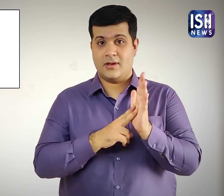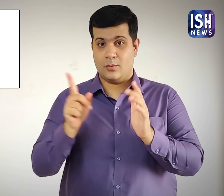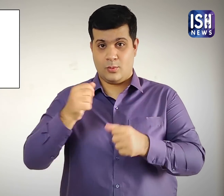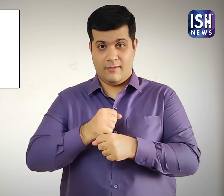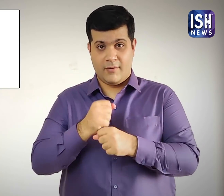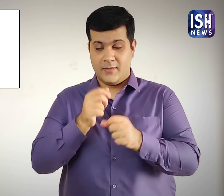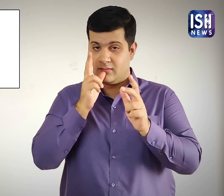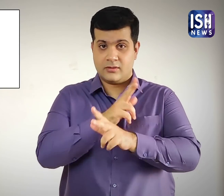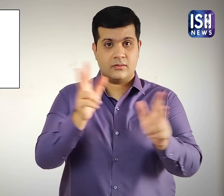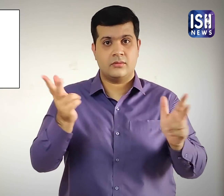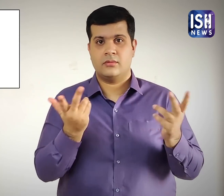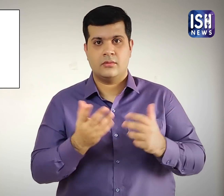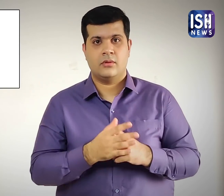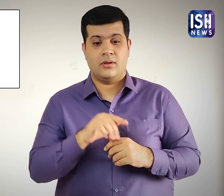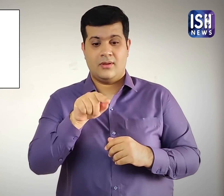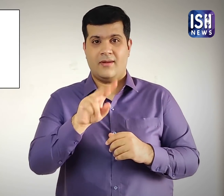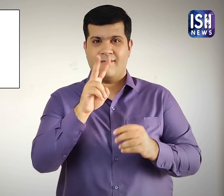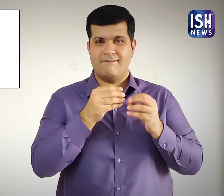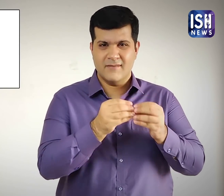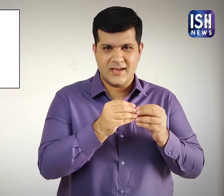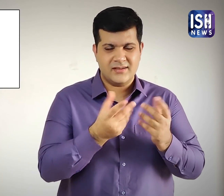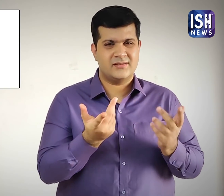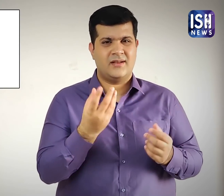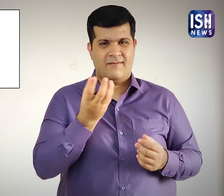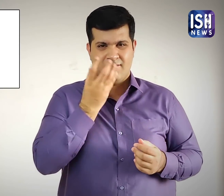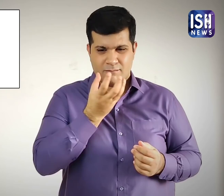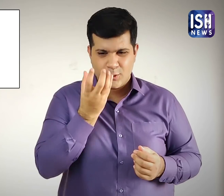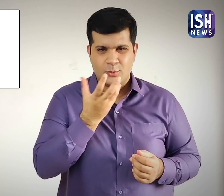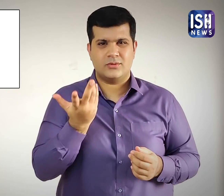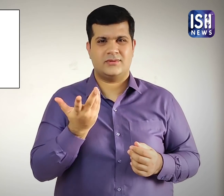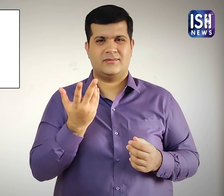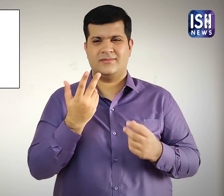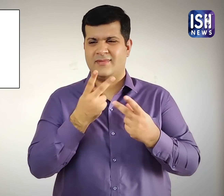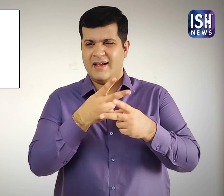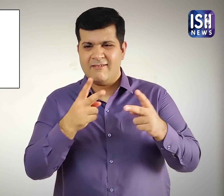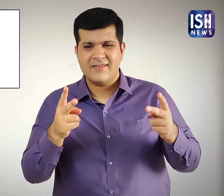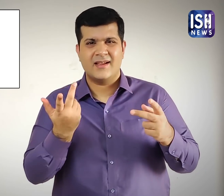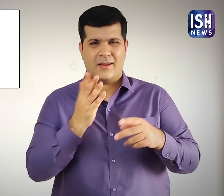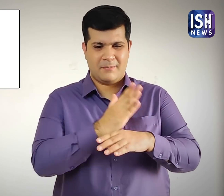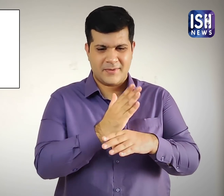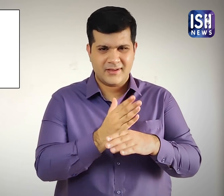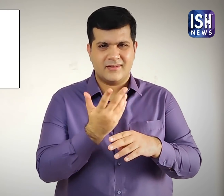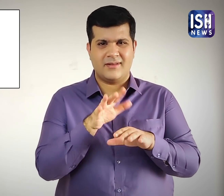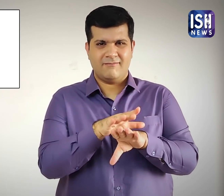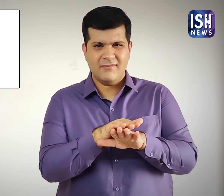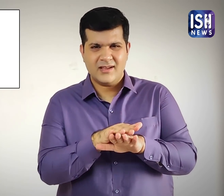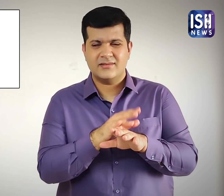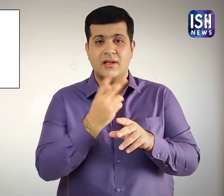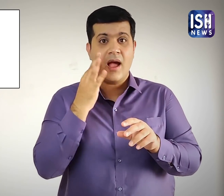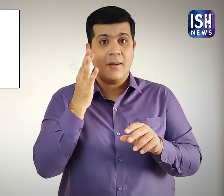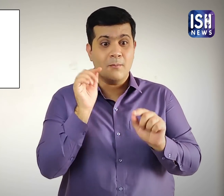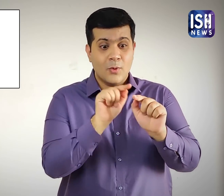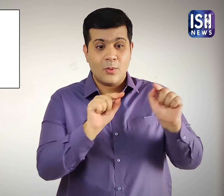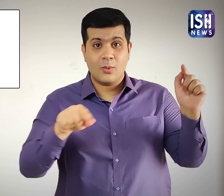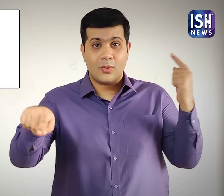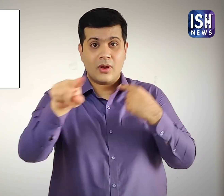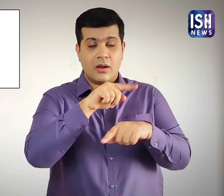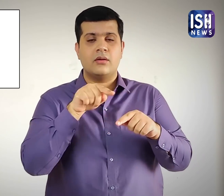Vegetable, meat and fish shops and provisional stores